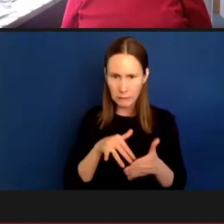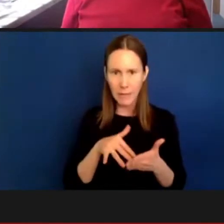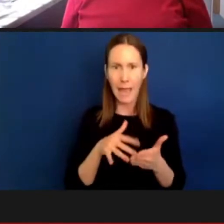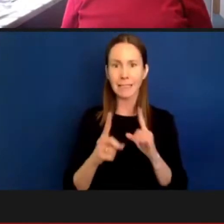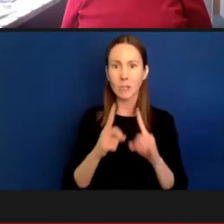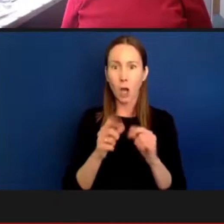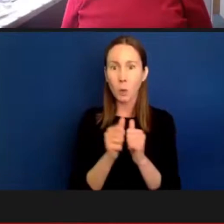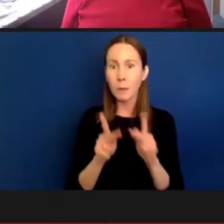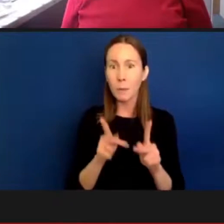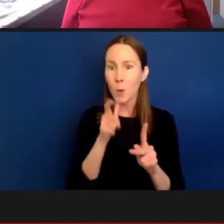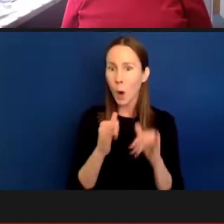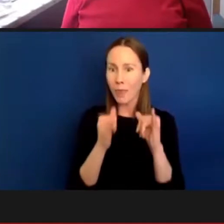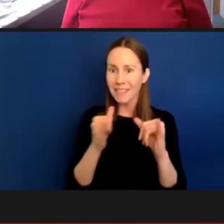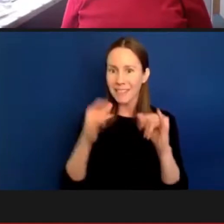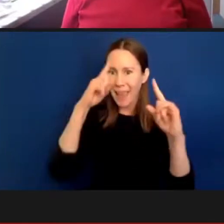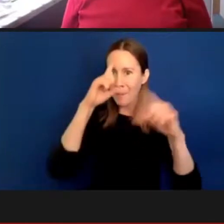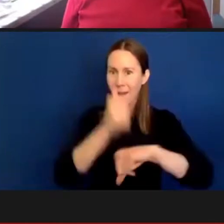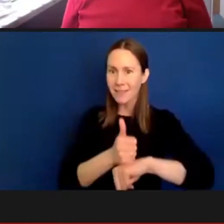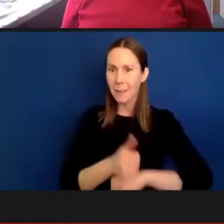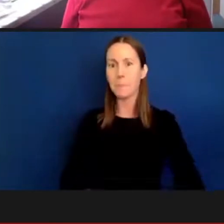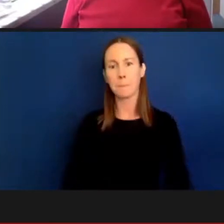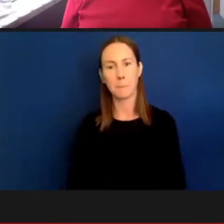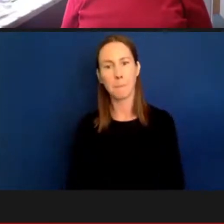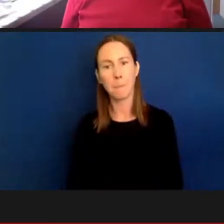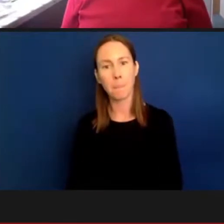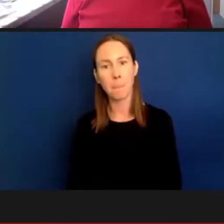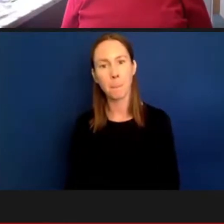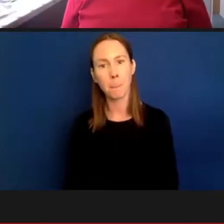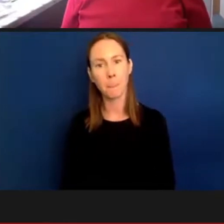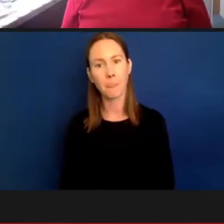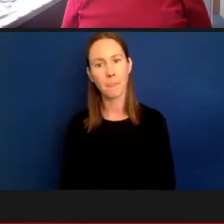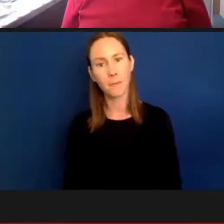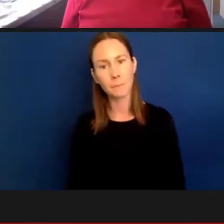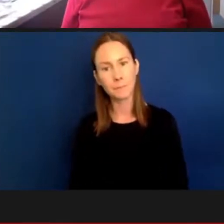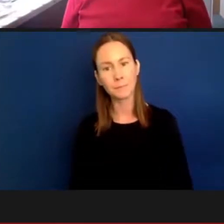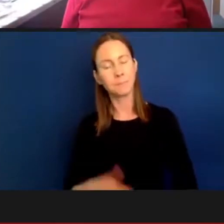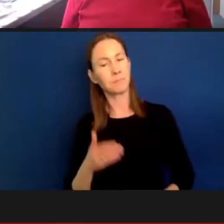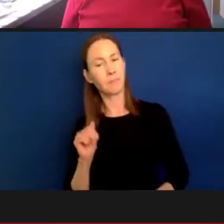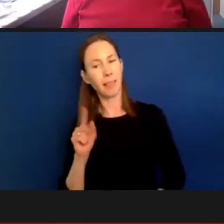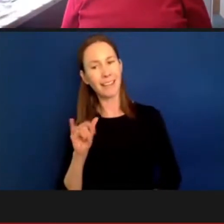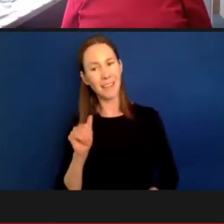I mean, maybe that should be part of our take home message: that we